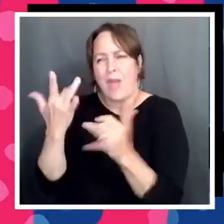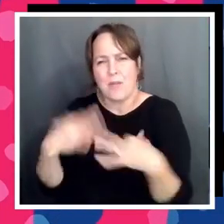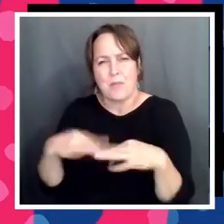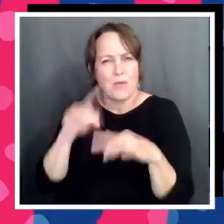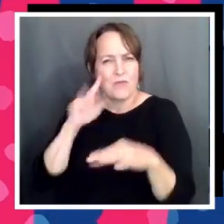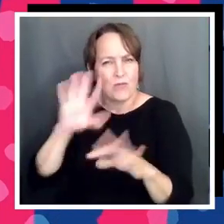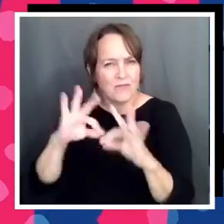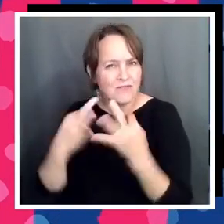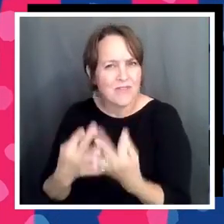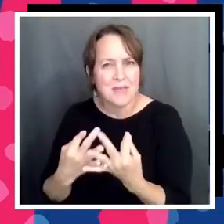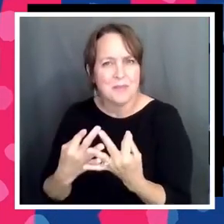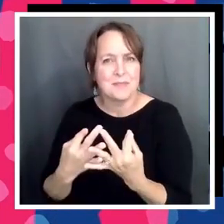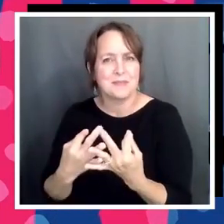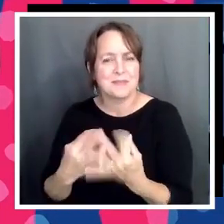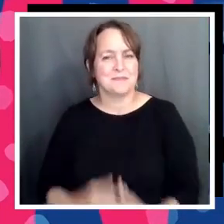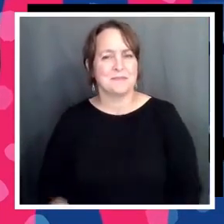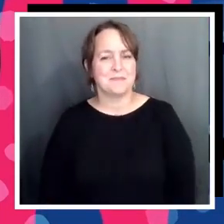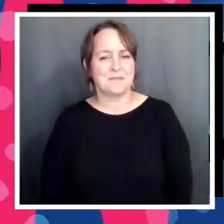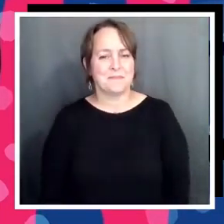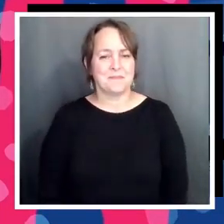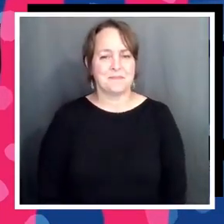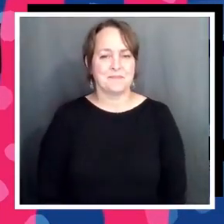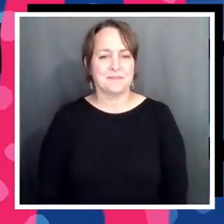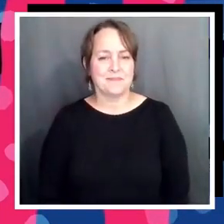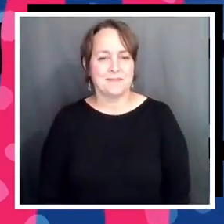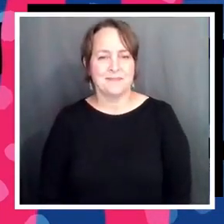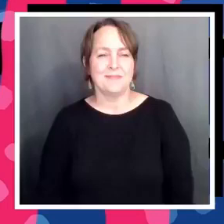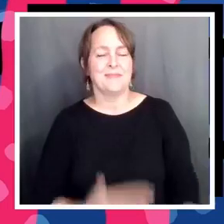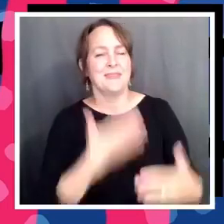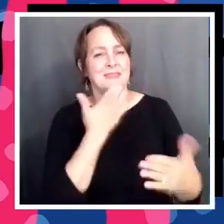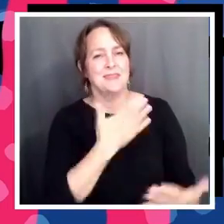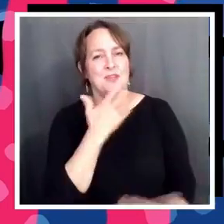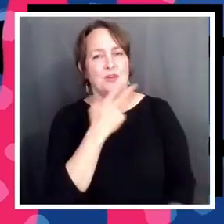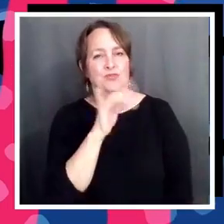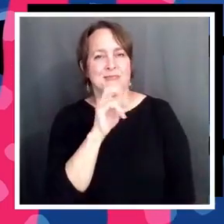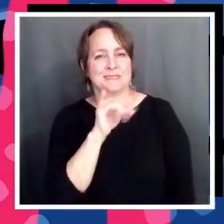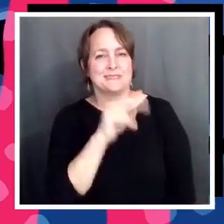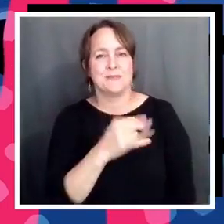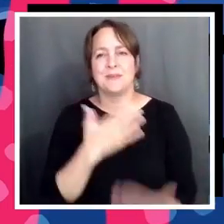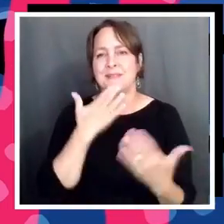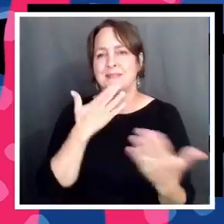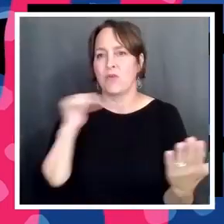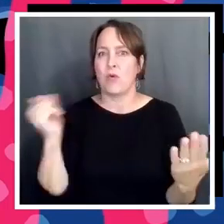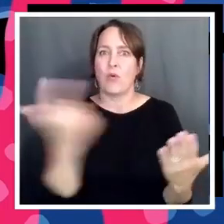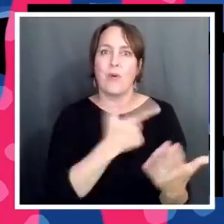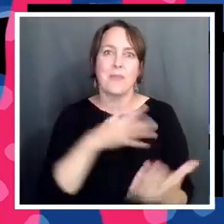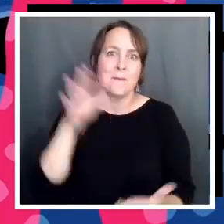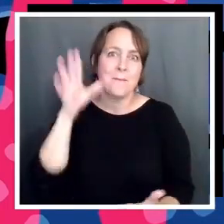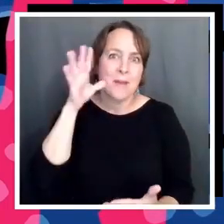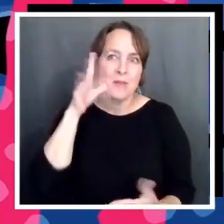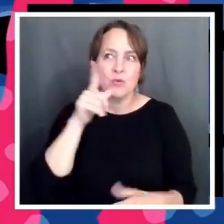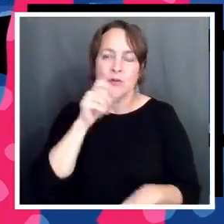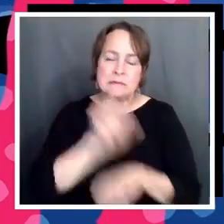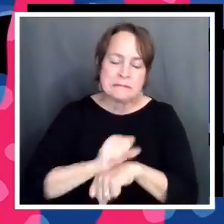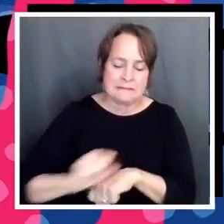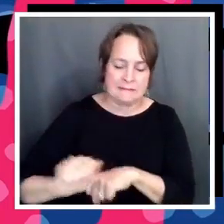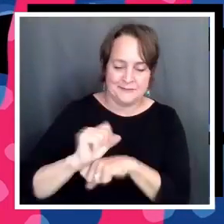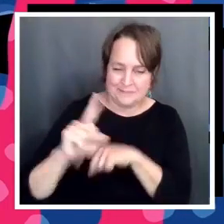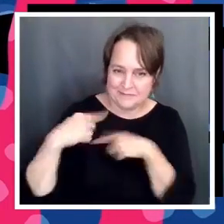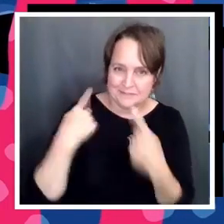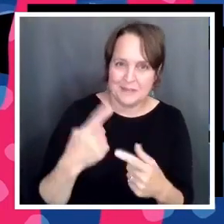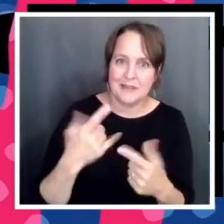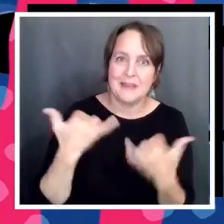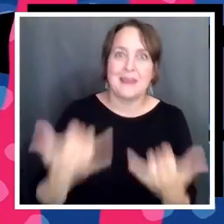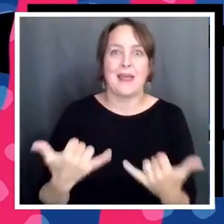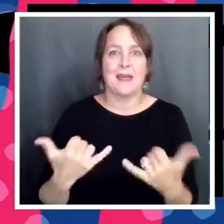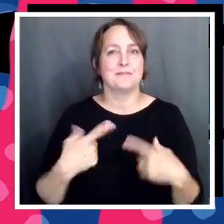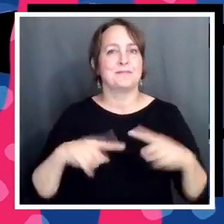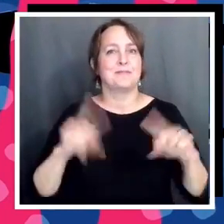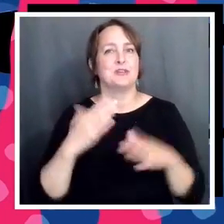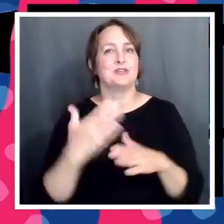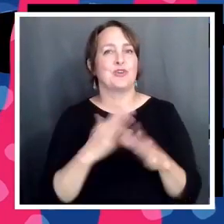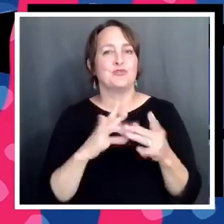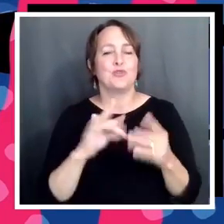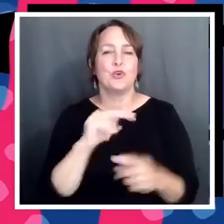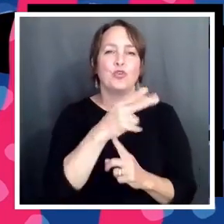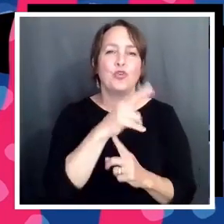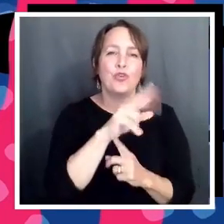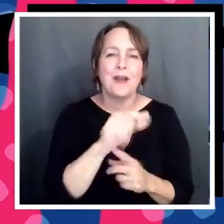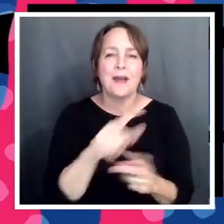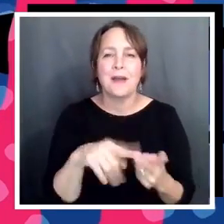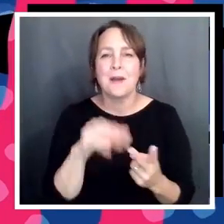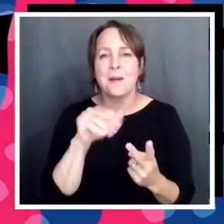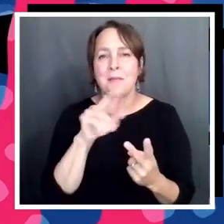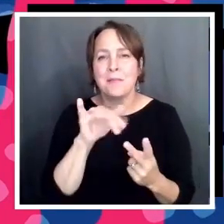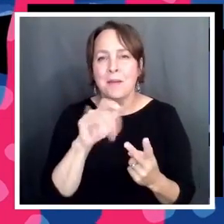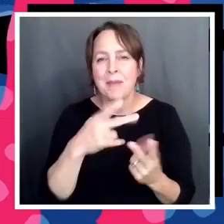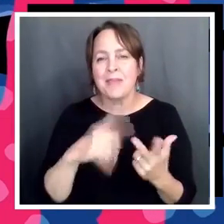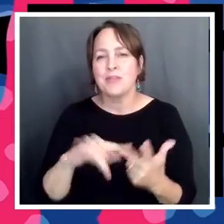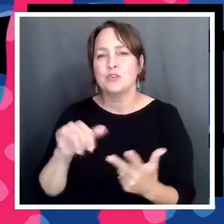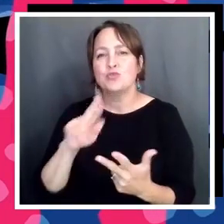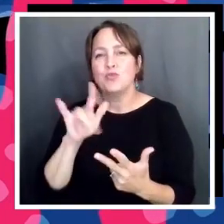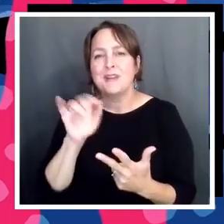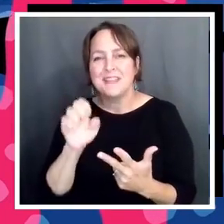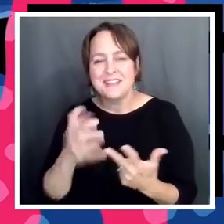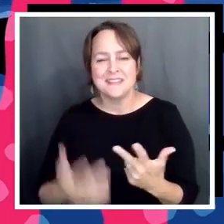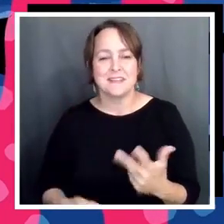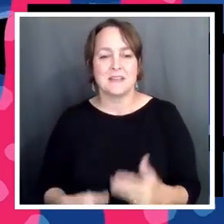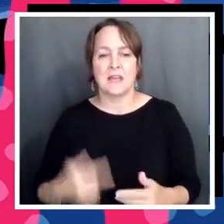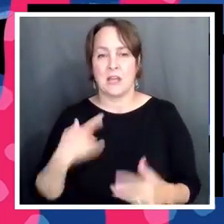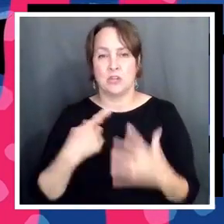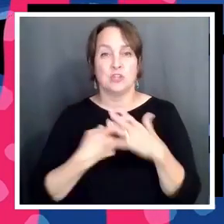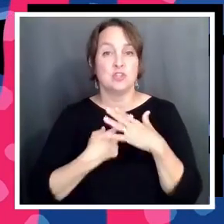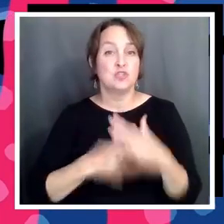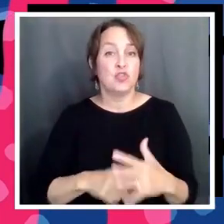WHAT HAVE MOMS BEEN DOING TO